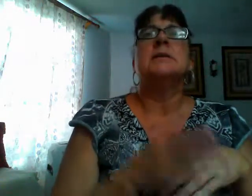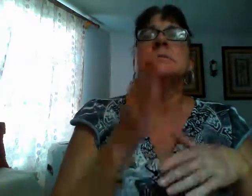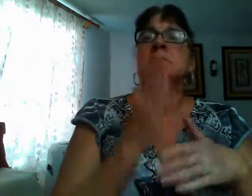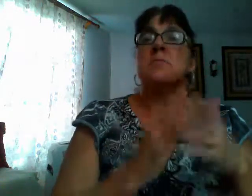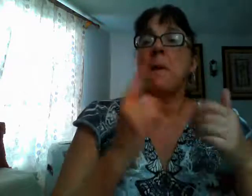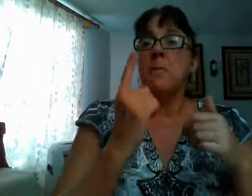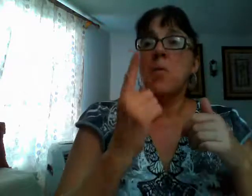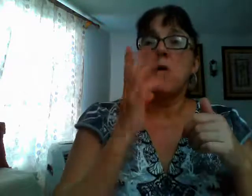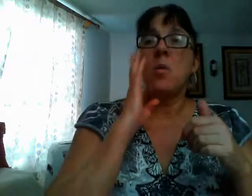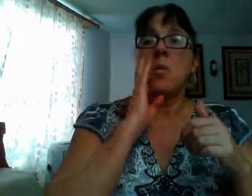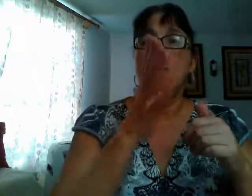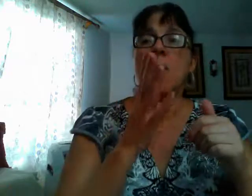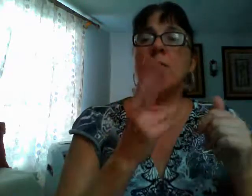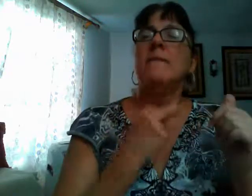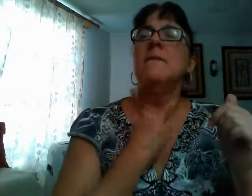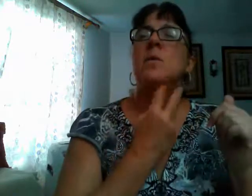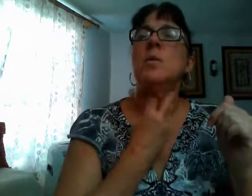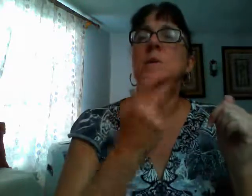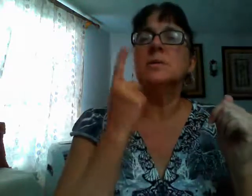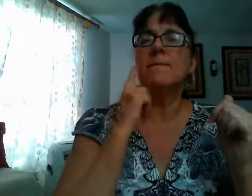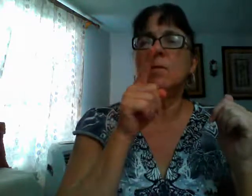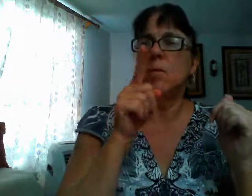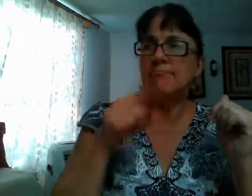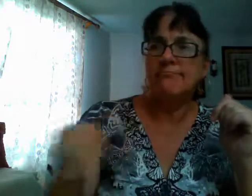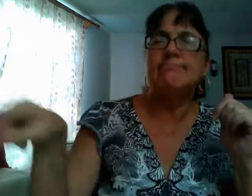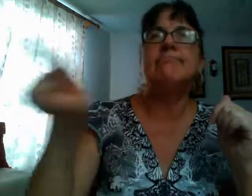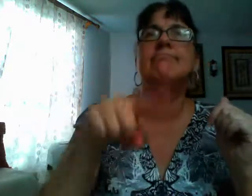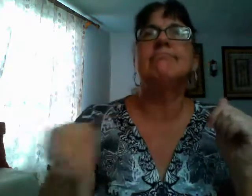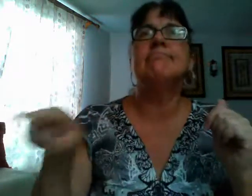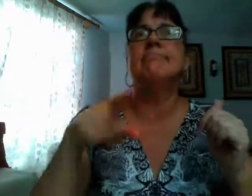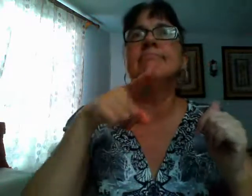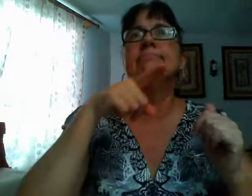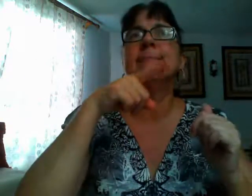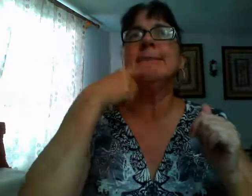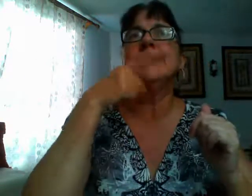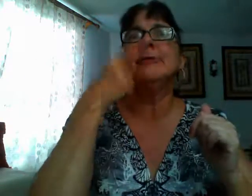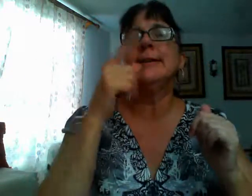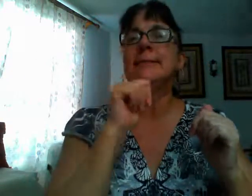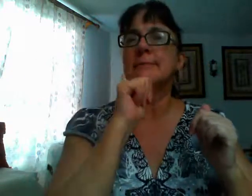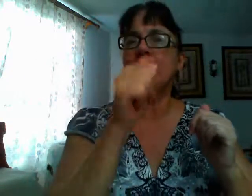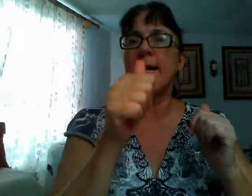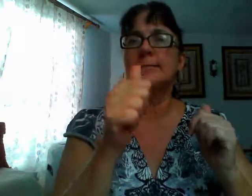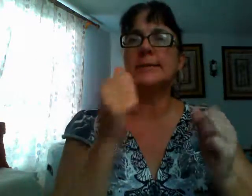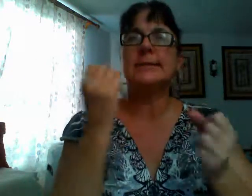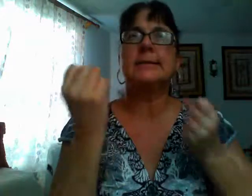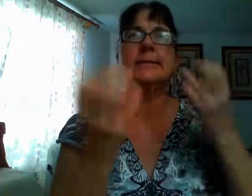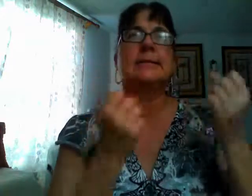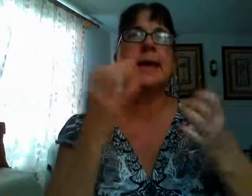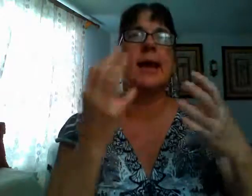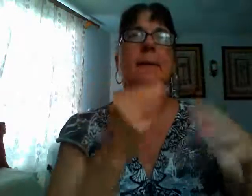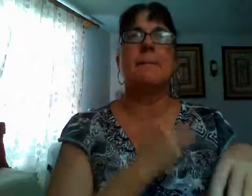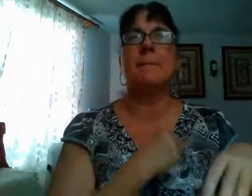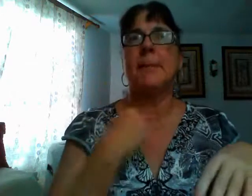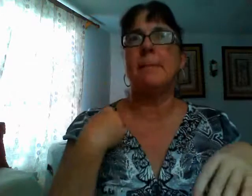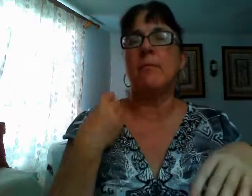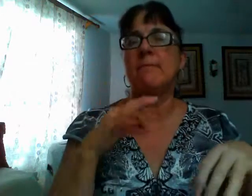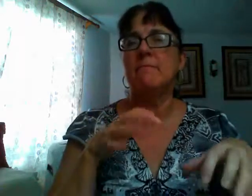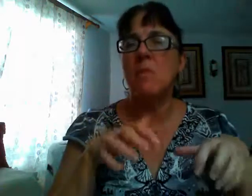Someone would voice for the hearing, non-signing audience members.